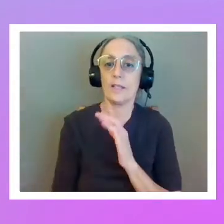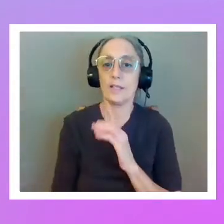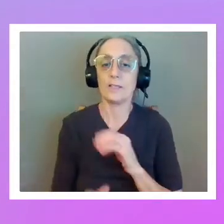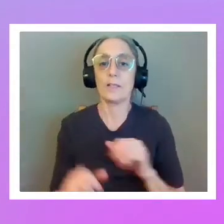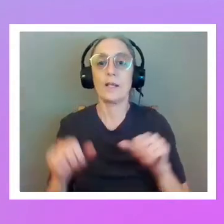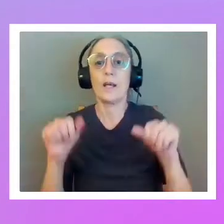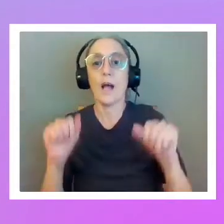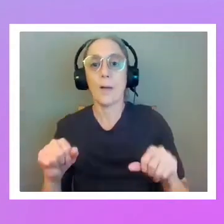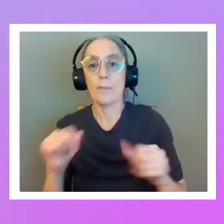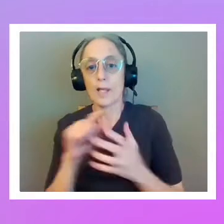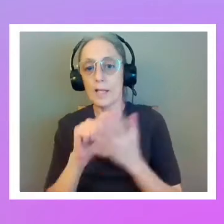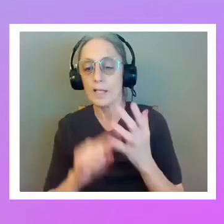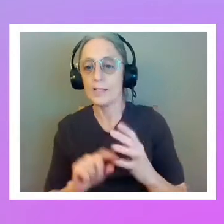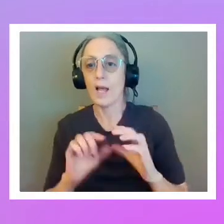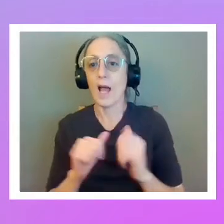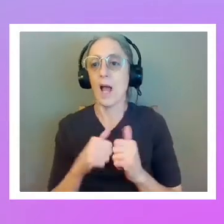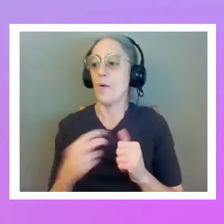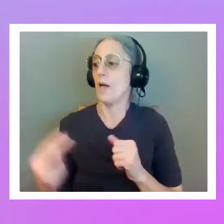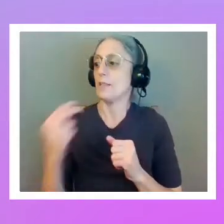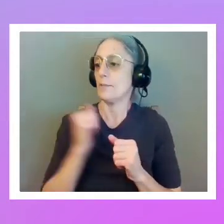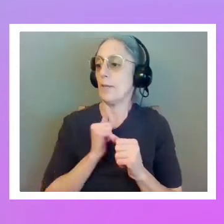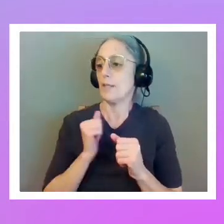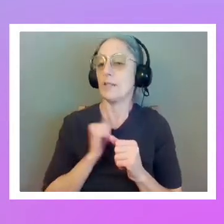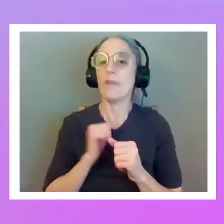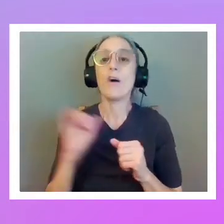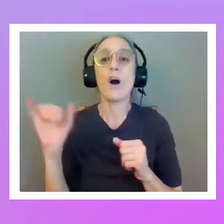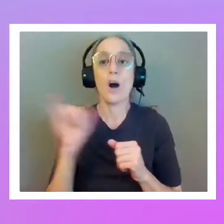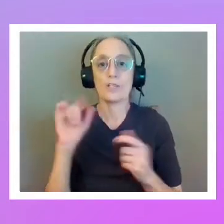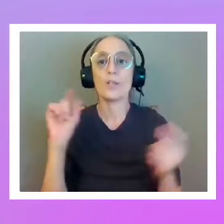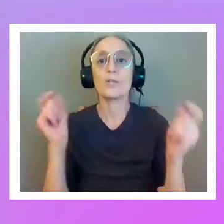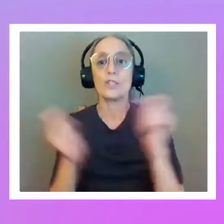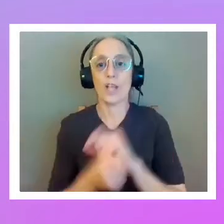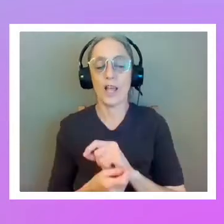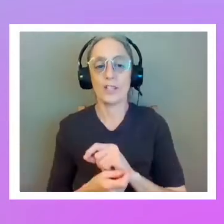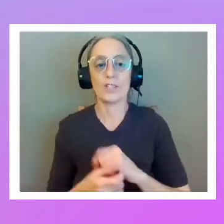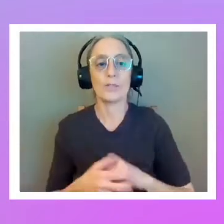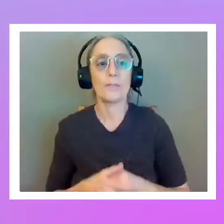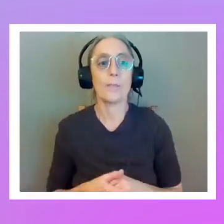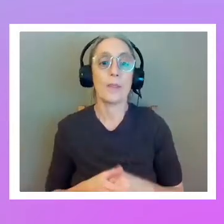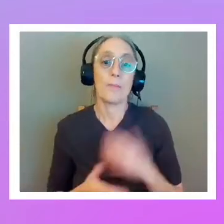and the ways in which I view myself has also changed. If you asked me five years ago